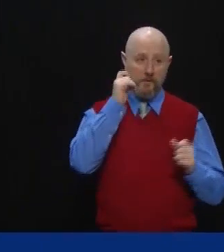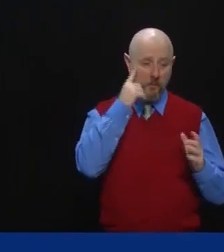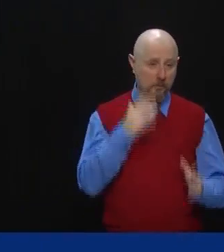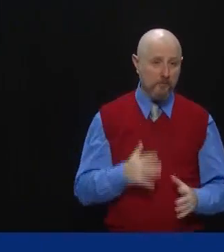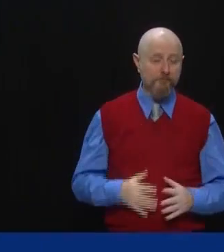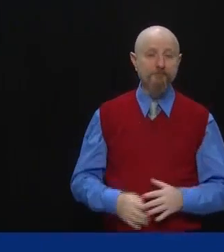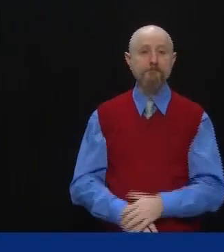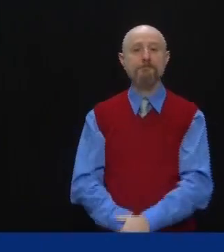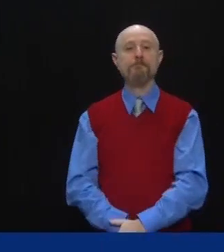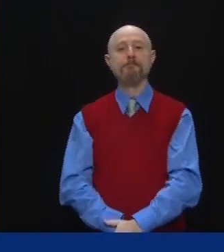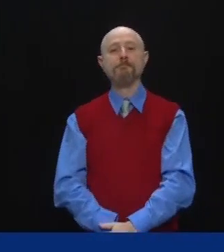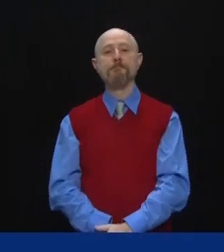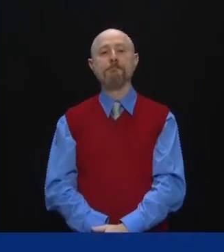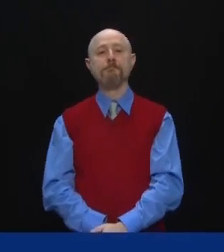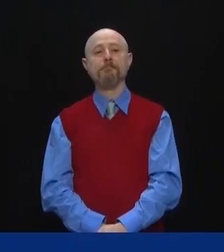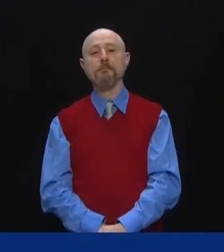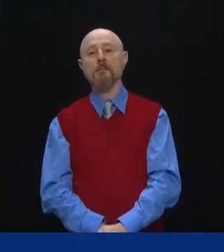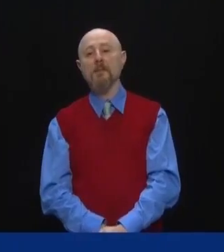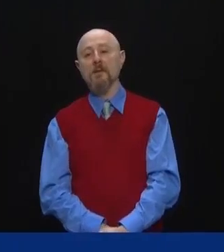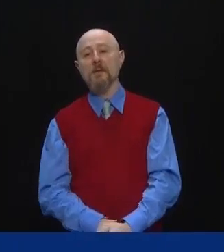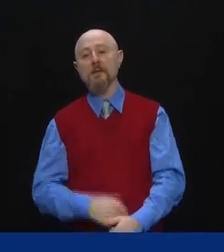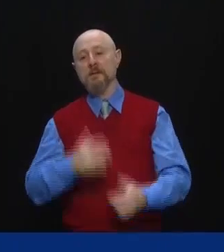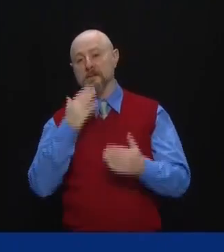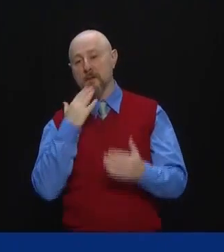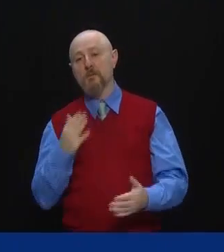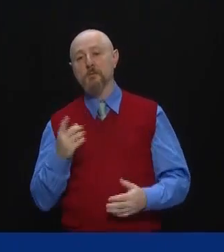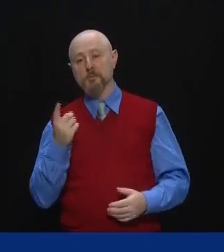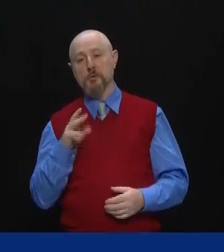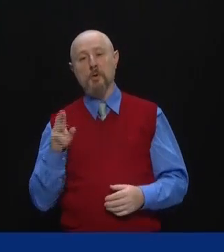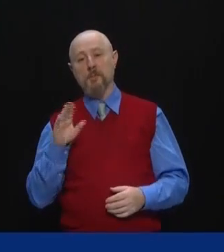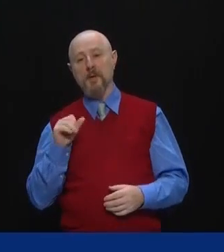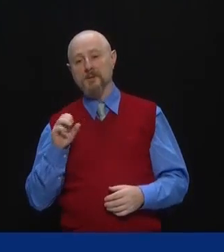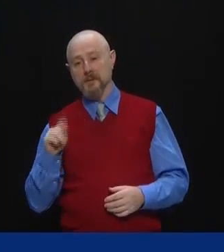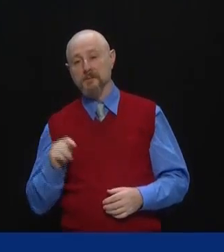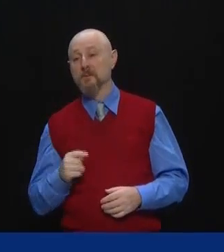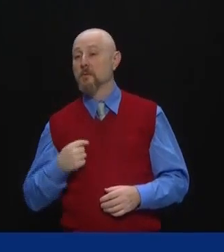INFECTIONS THAT WE'RE SEEING. THANK YOU, GOVERNOR.